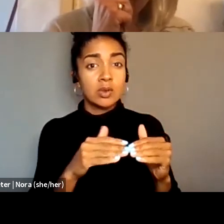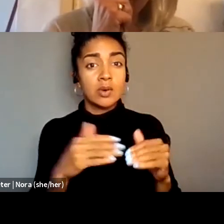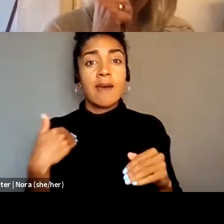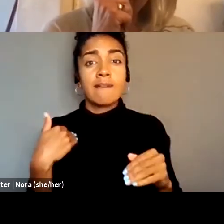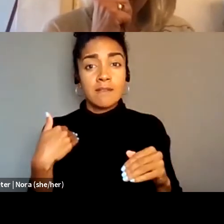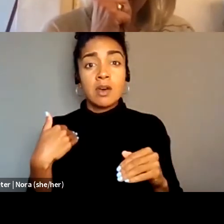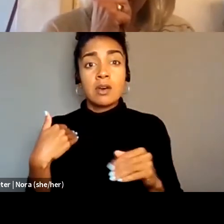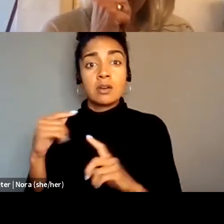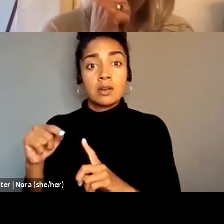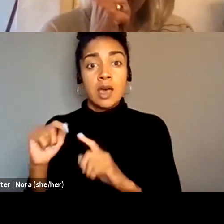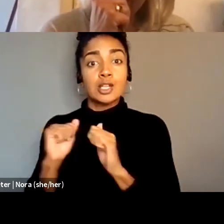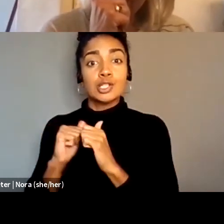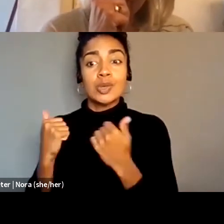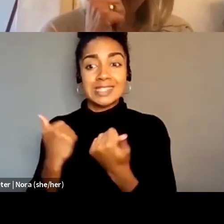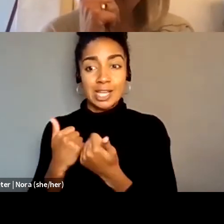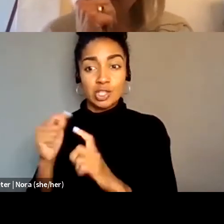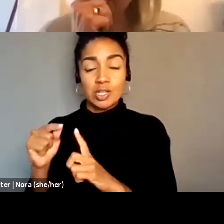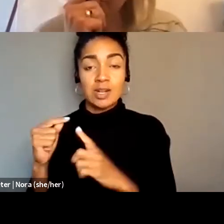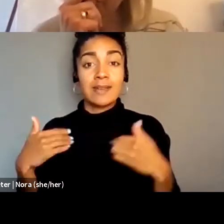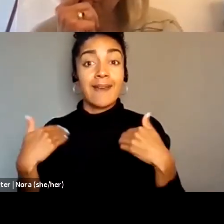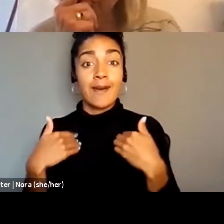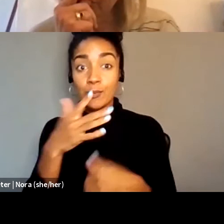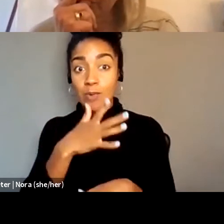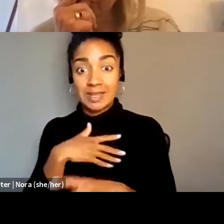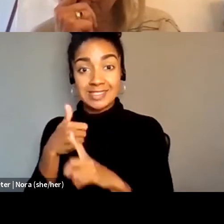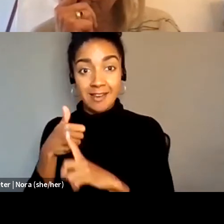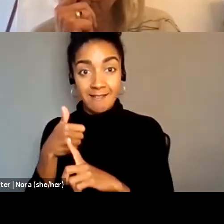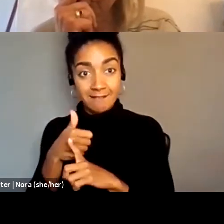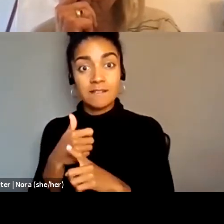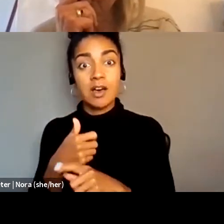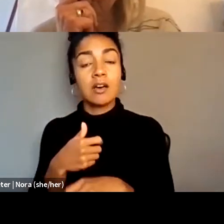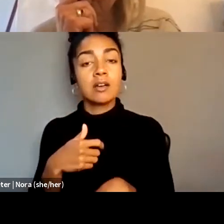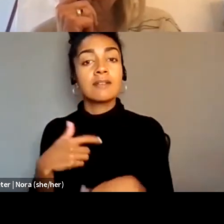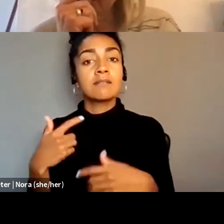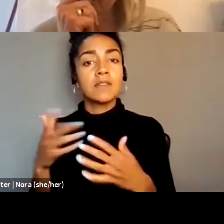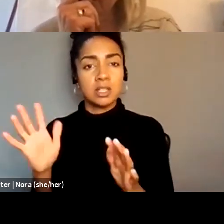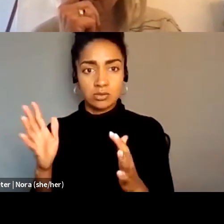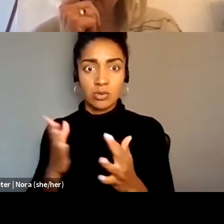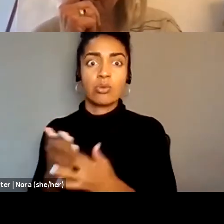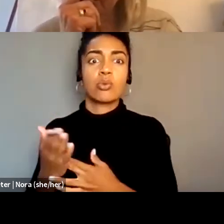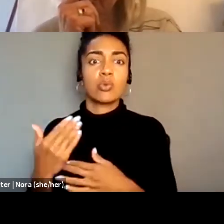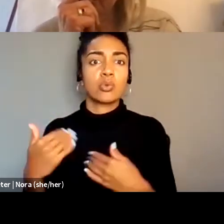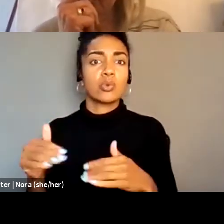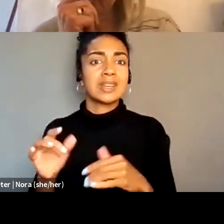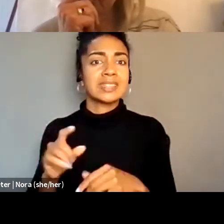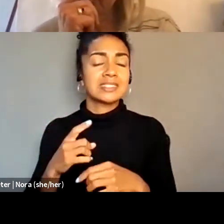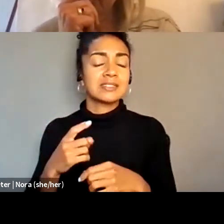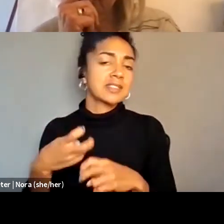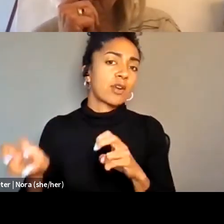The young women who themselves have gone through a difficult period, getting into school, but they are also stepping up